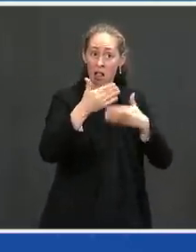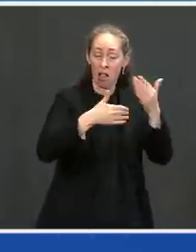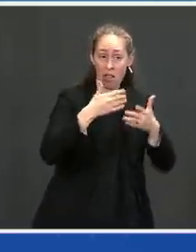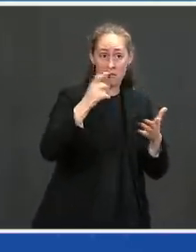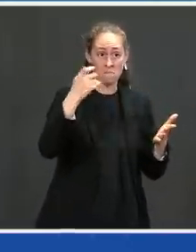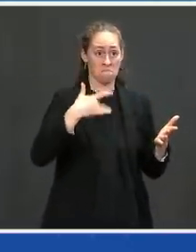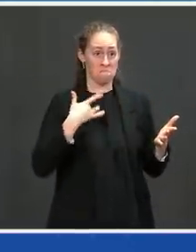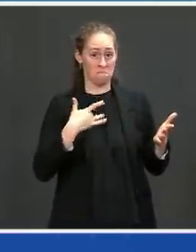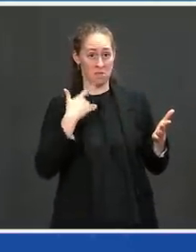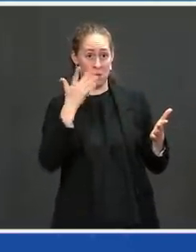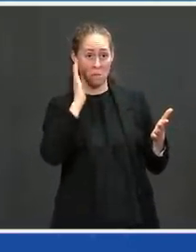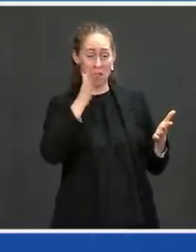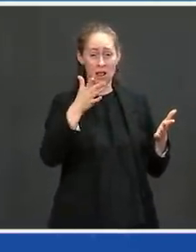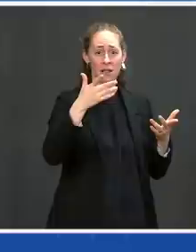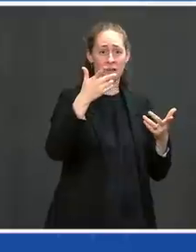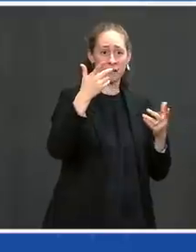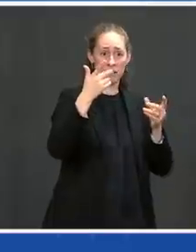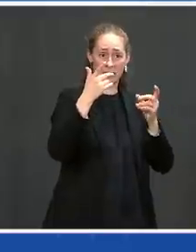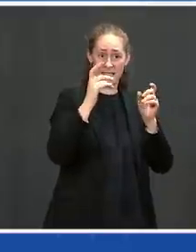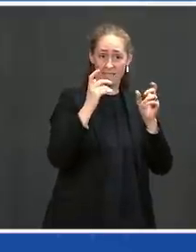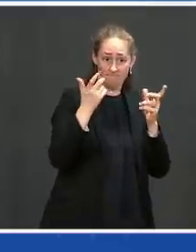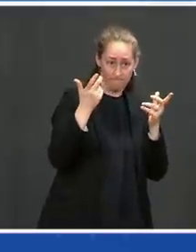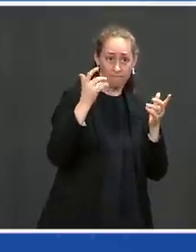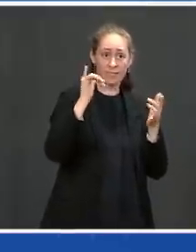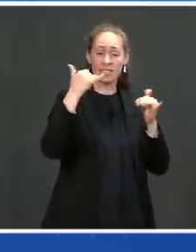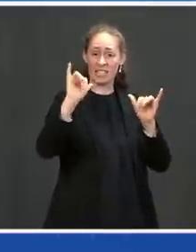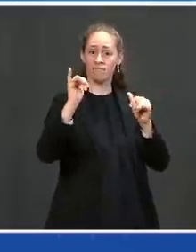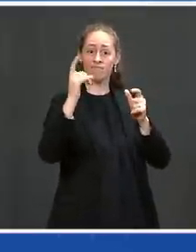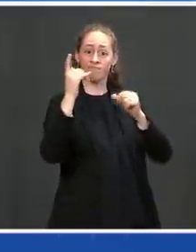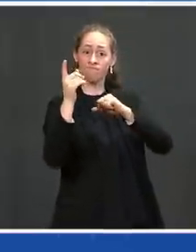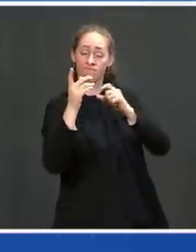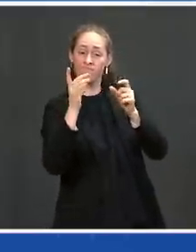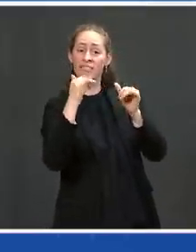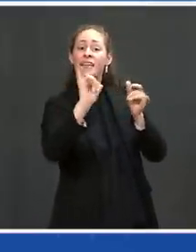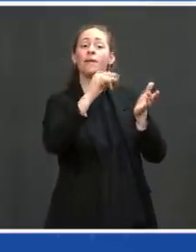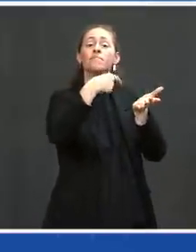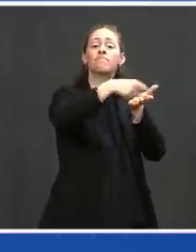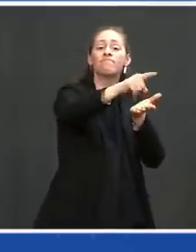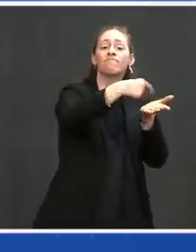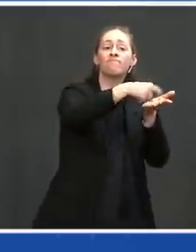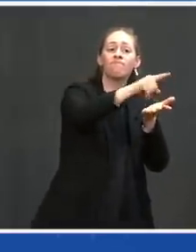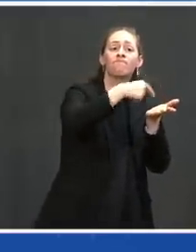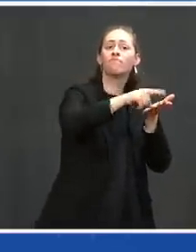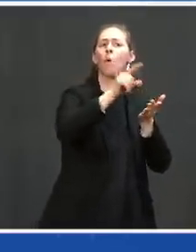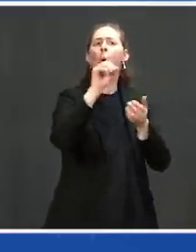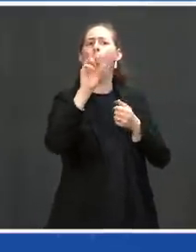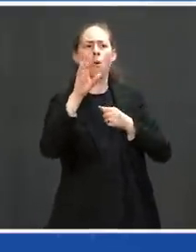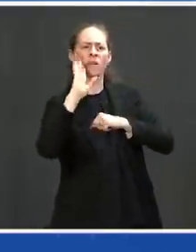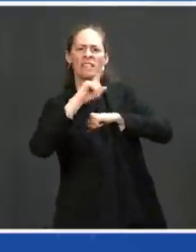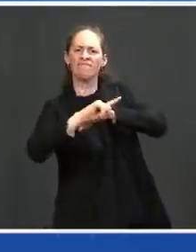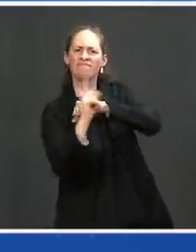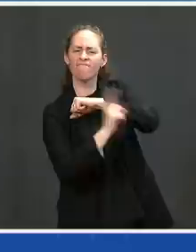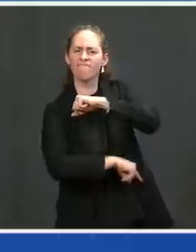Are you considering banning imports of forced-labor products? And would you consider cutting off U.S. investment